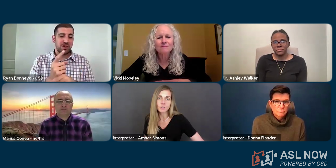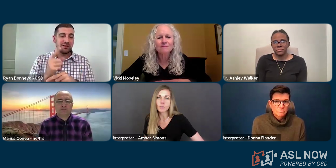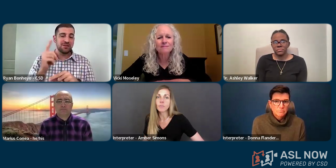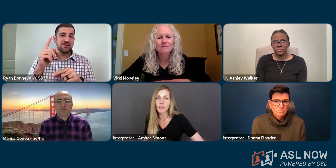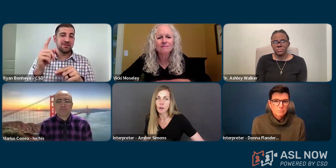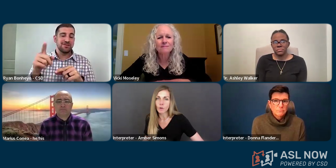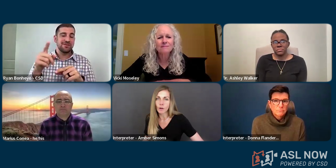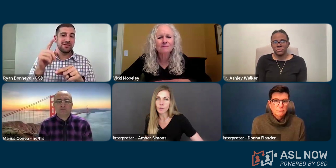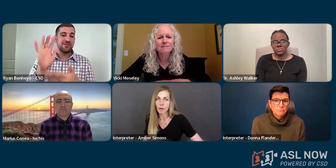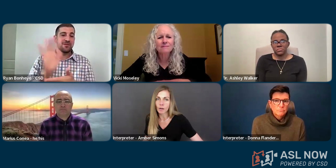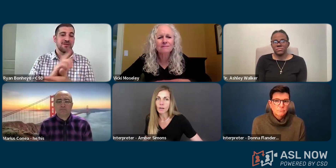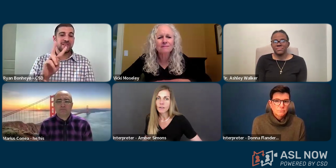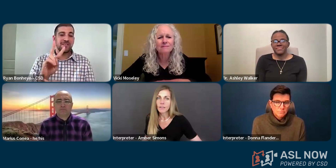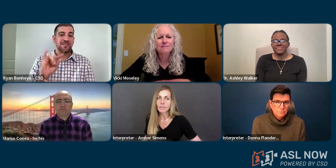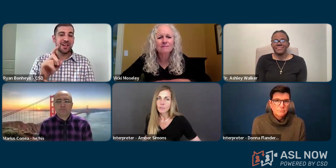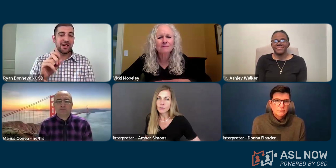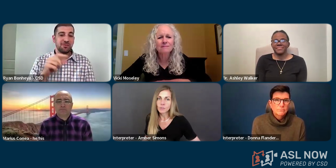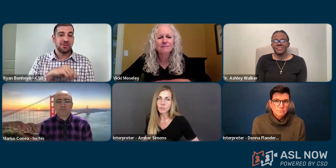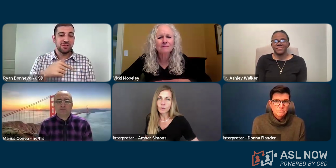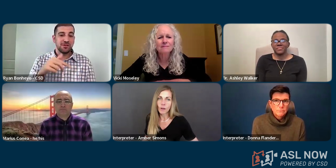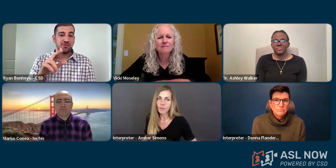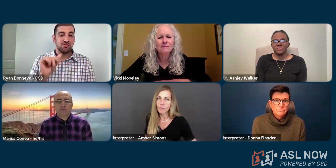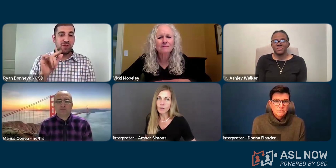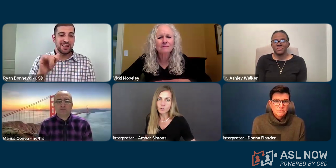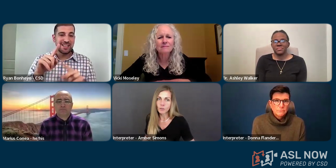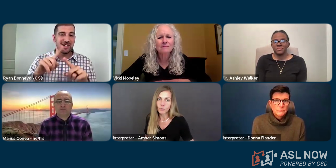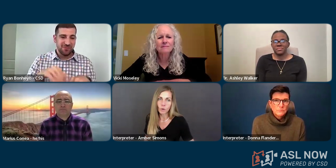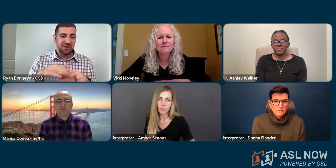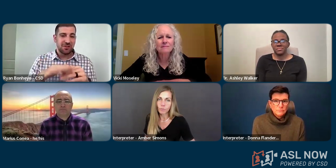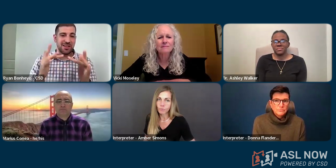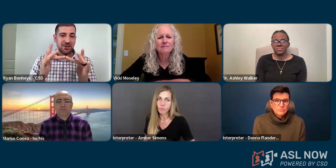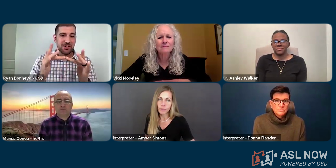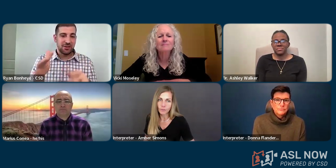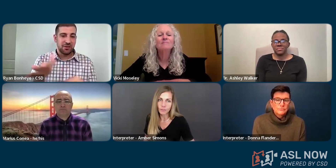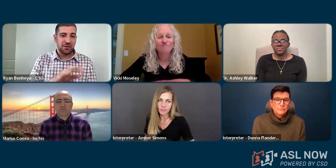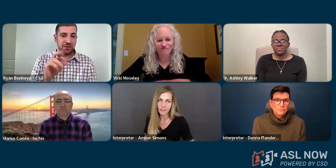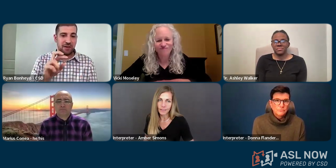It's your video phone number that you have registered for through the FCC.